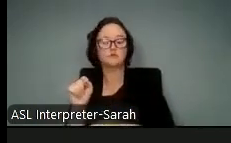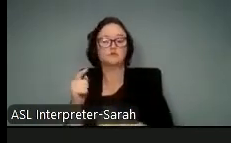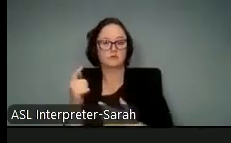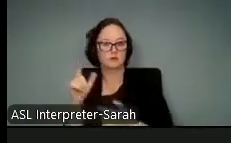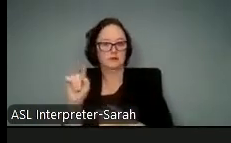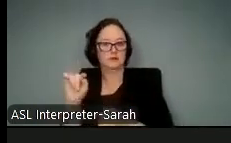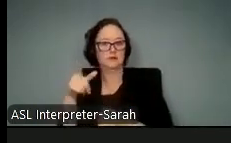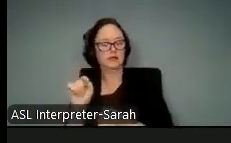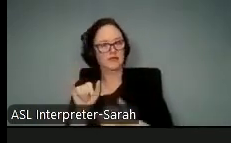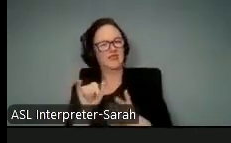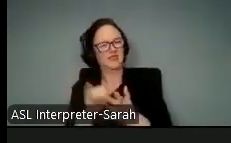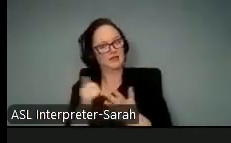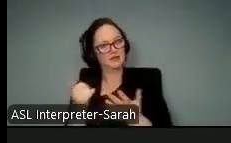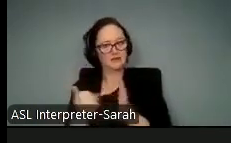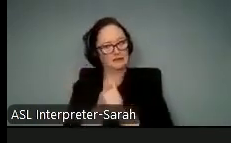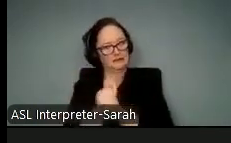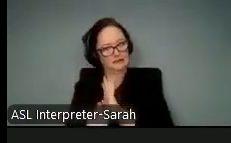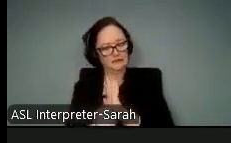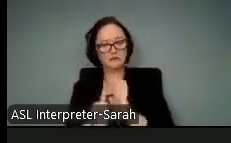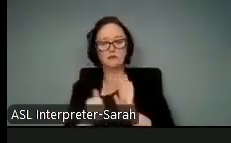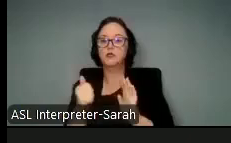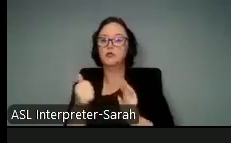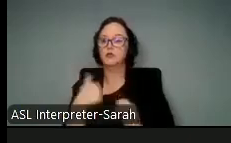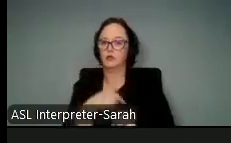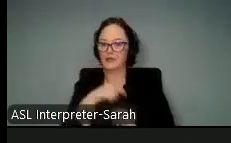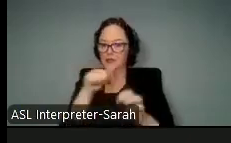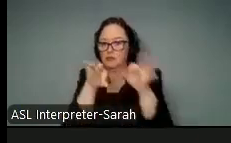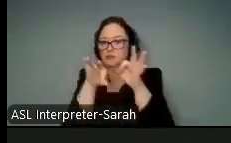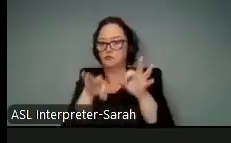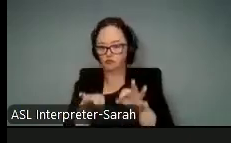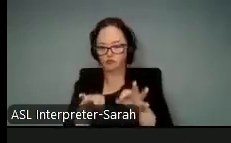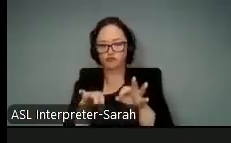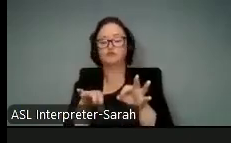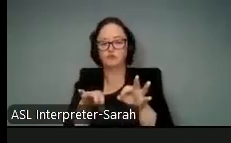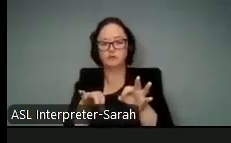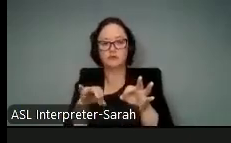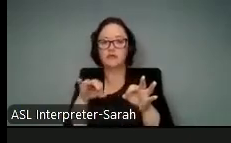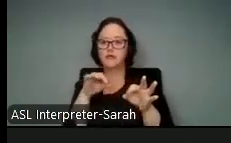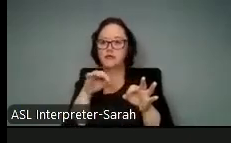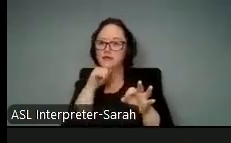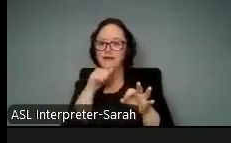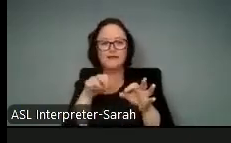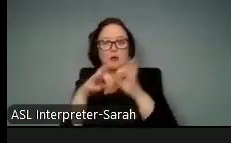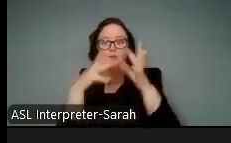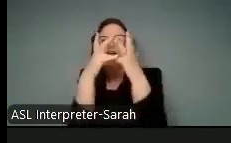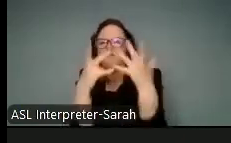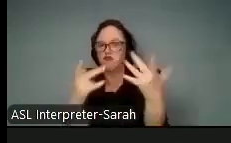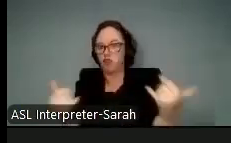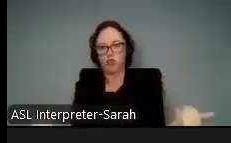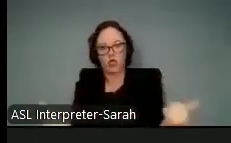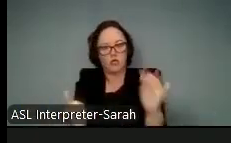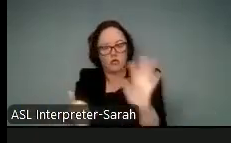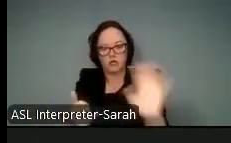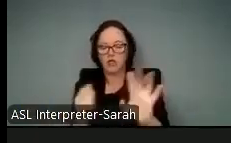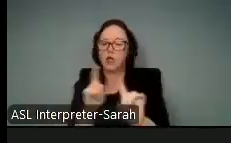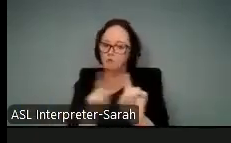that we're describing what needs to be known, not necessarily everything. So if you're showing a picture of the people in your department,